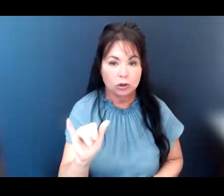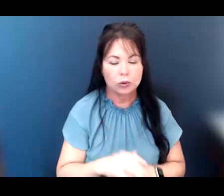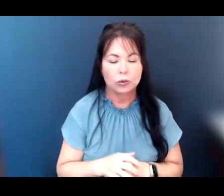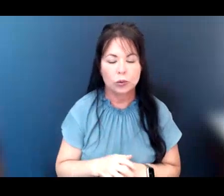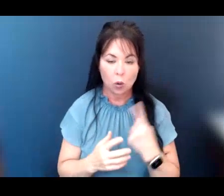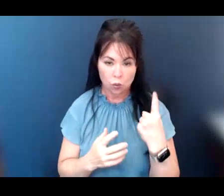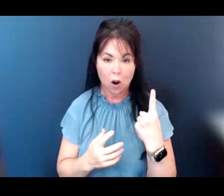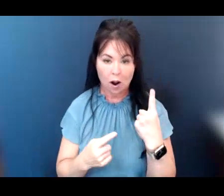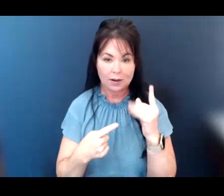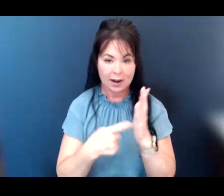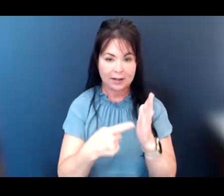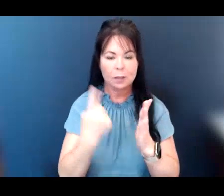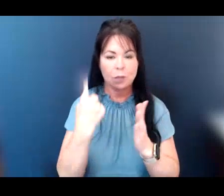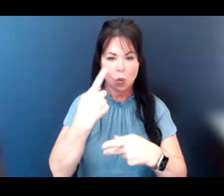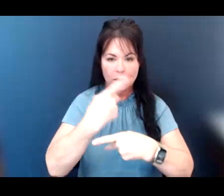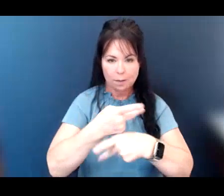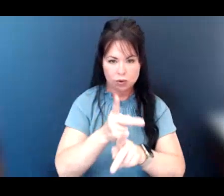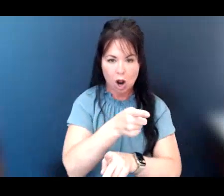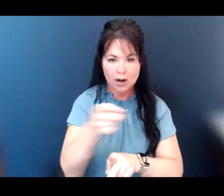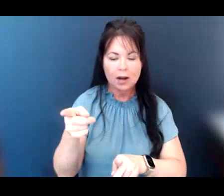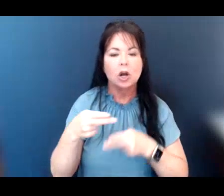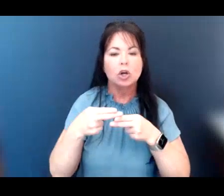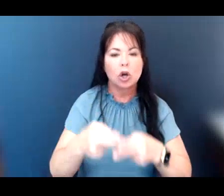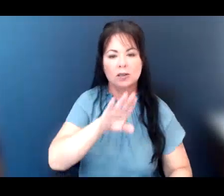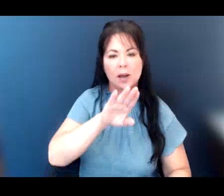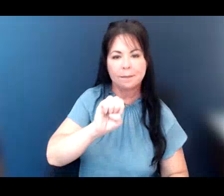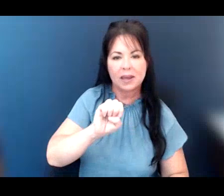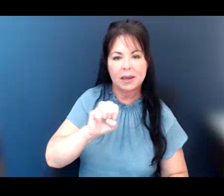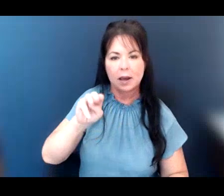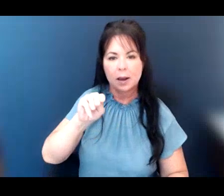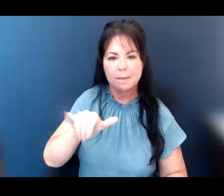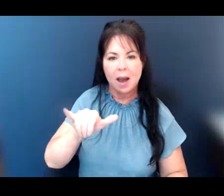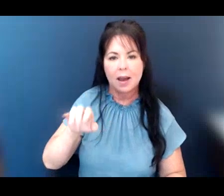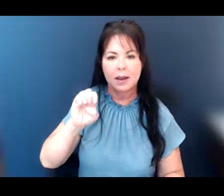It's called Be My Eyes, which is an aid for people who are low vision or blind.